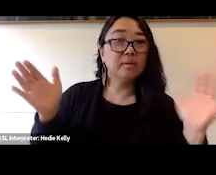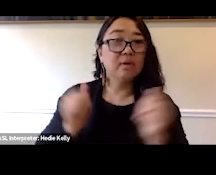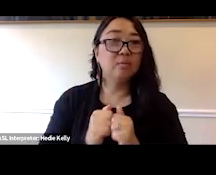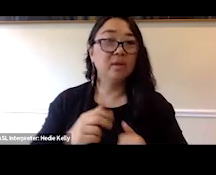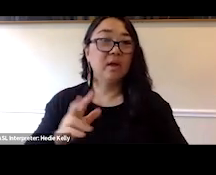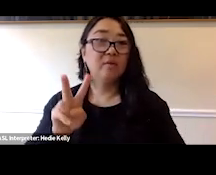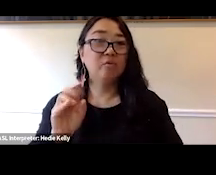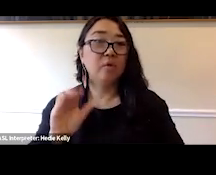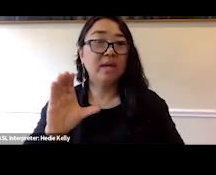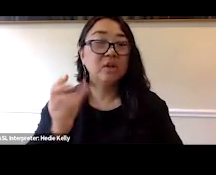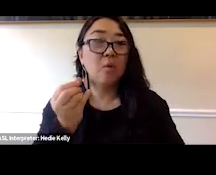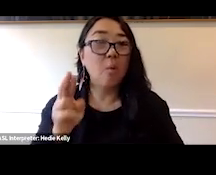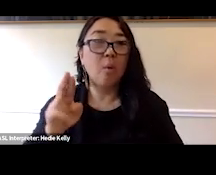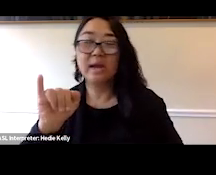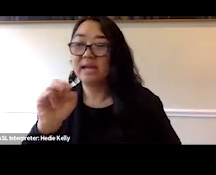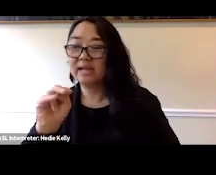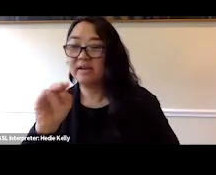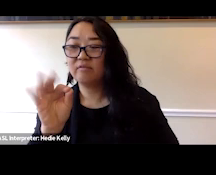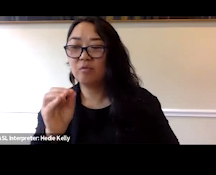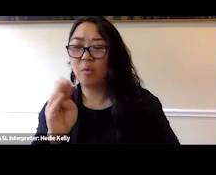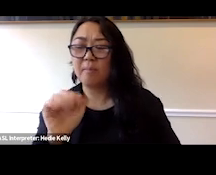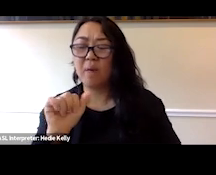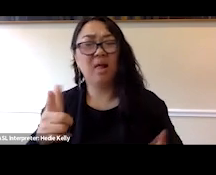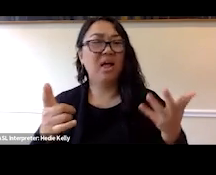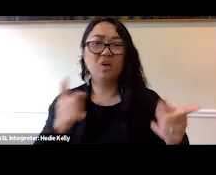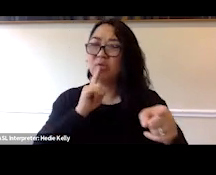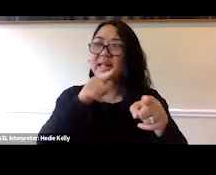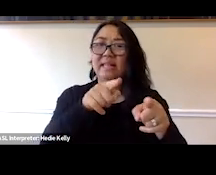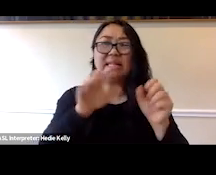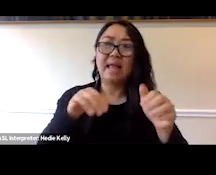this in the way it's designed to turn this into an accessible table header.